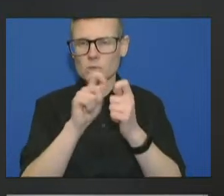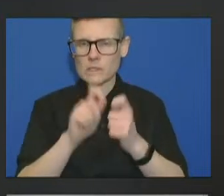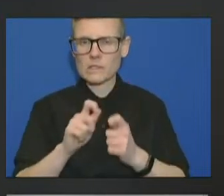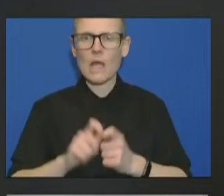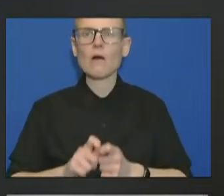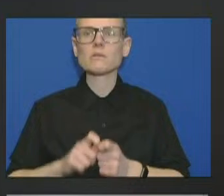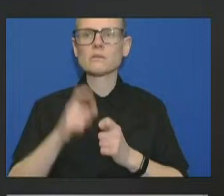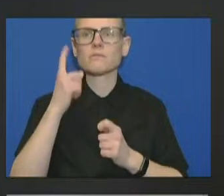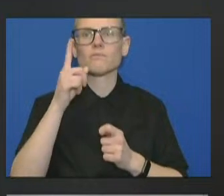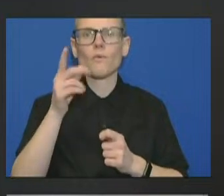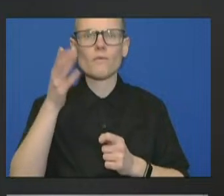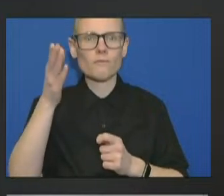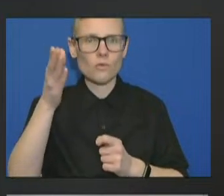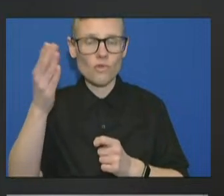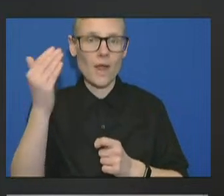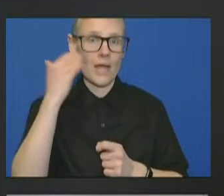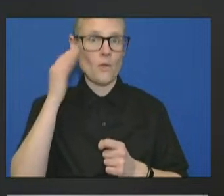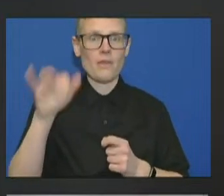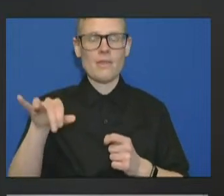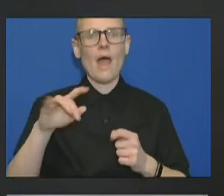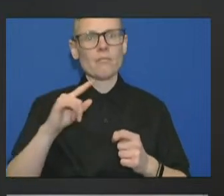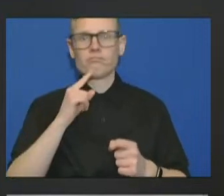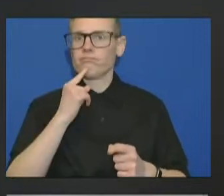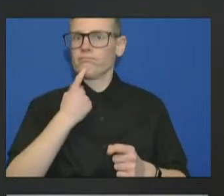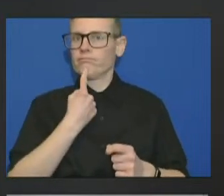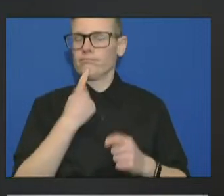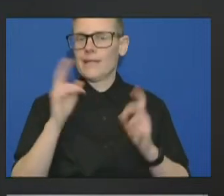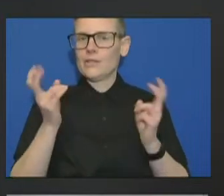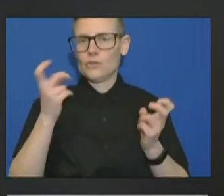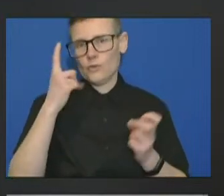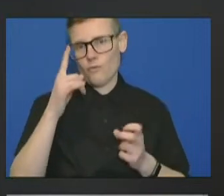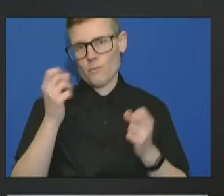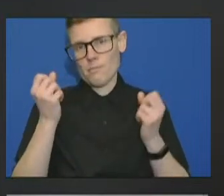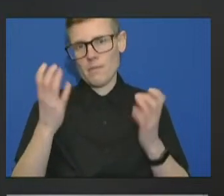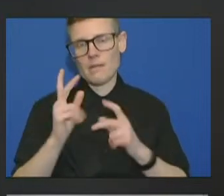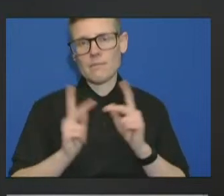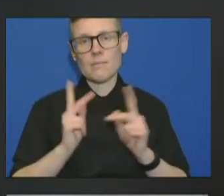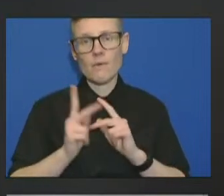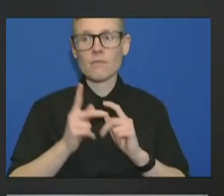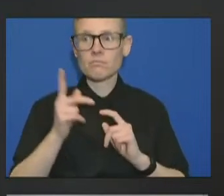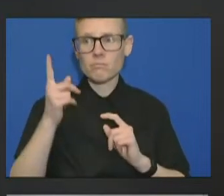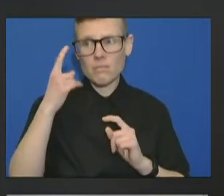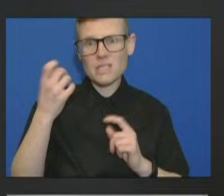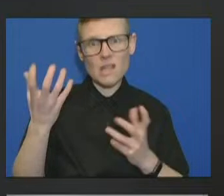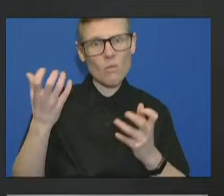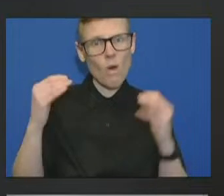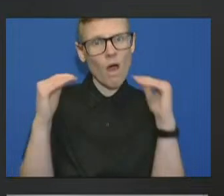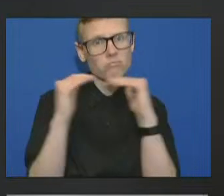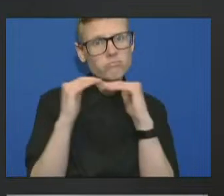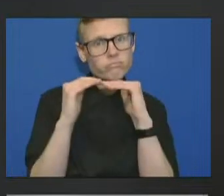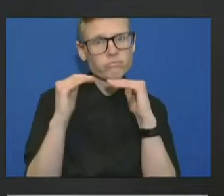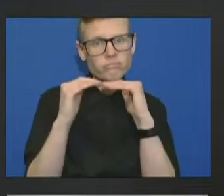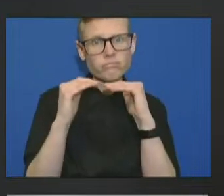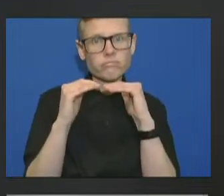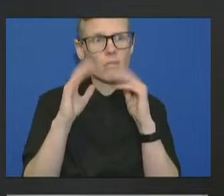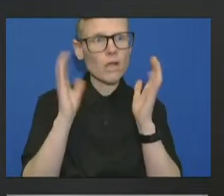certification. We're working out some of those details and some of those finer points for the future. I know that that's a